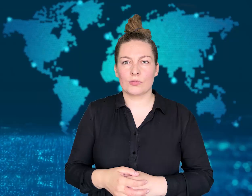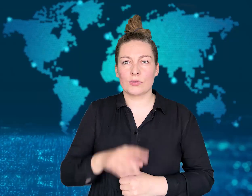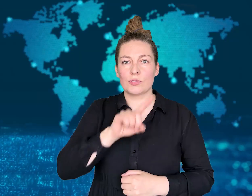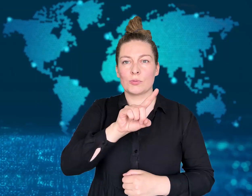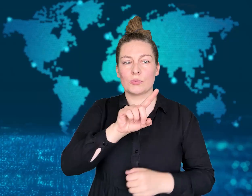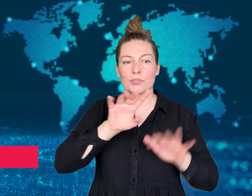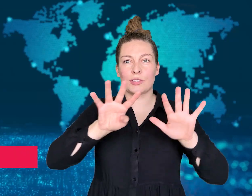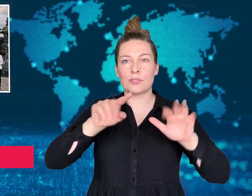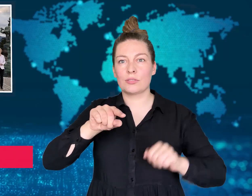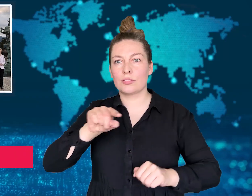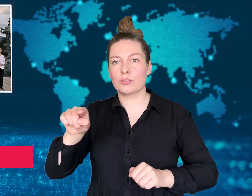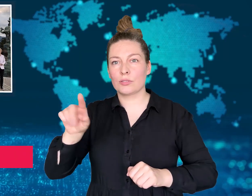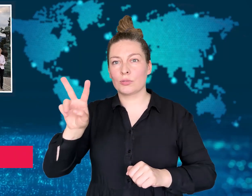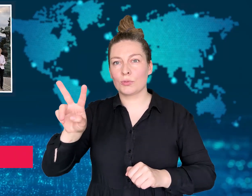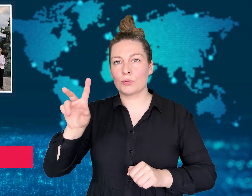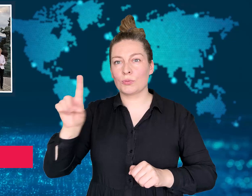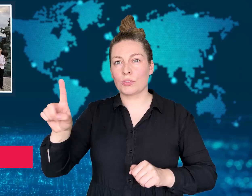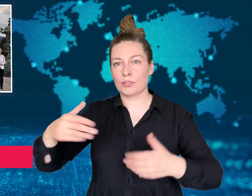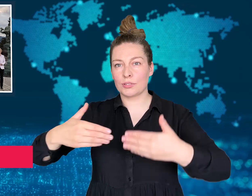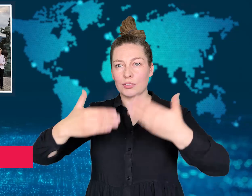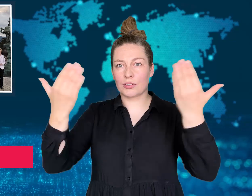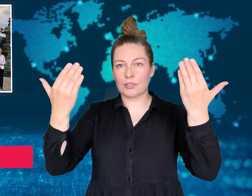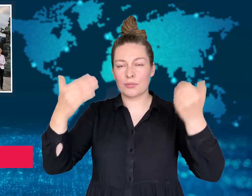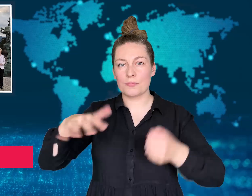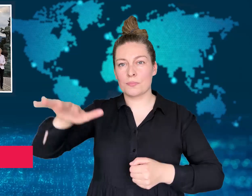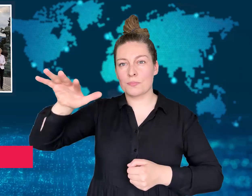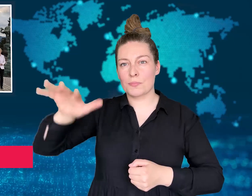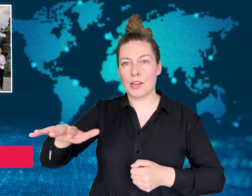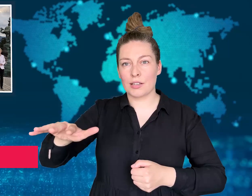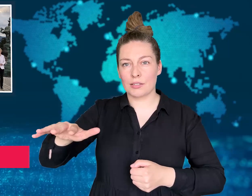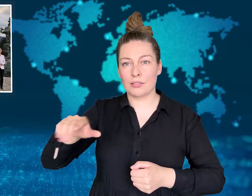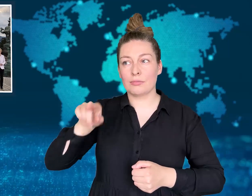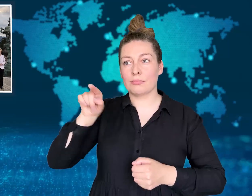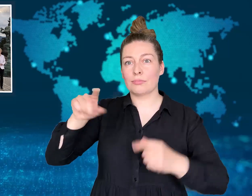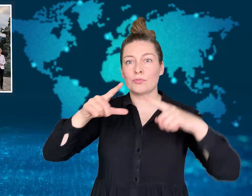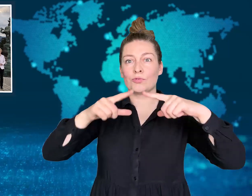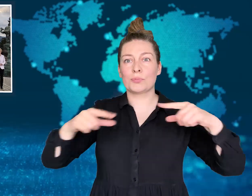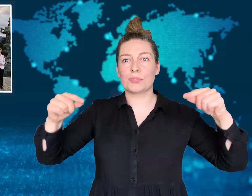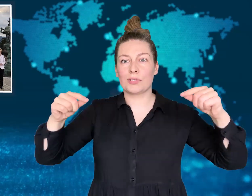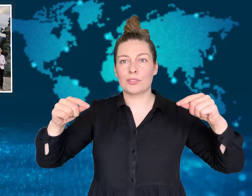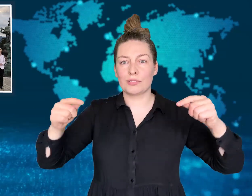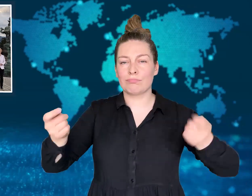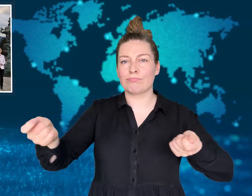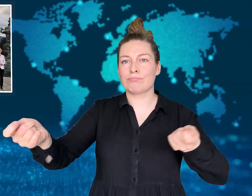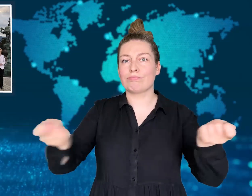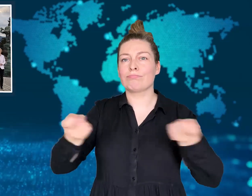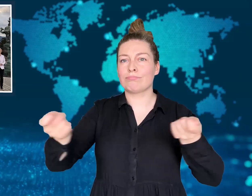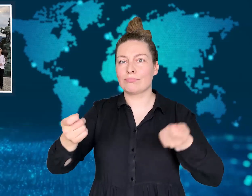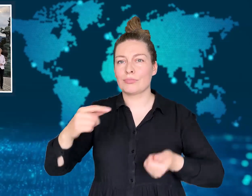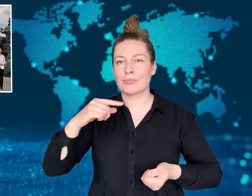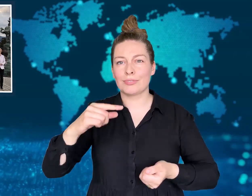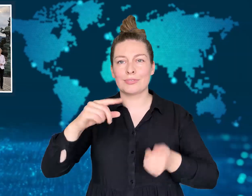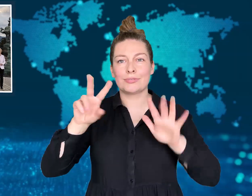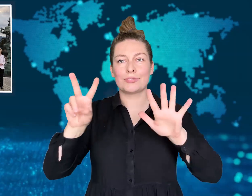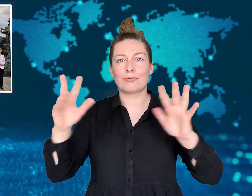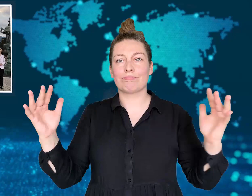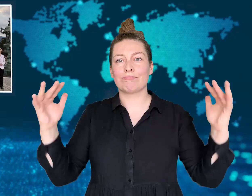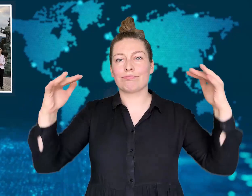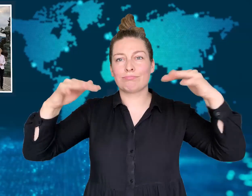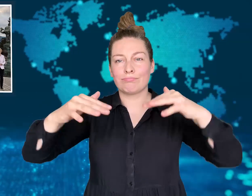[MONIKA]: Japan hosted the 49th G7 Summit in Hiroshima from May 19th to May 21st.